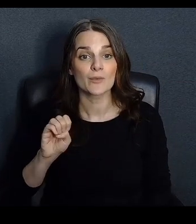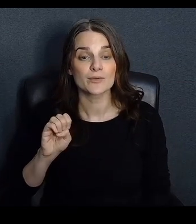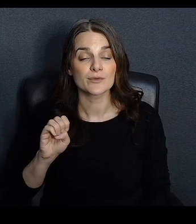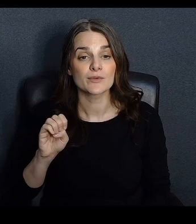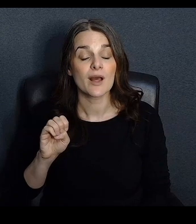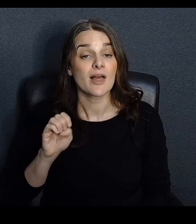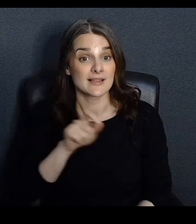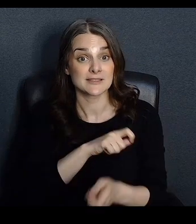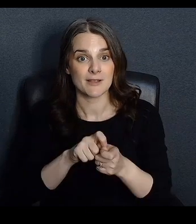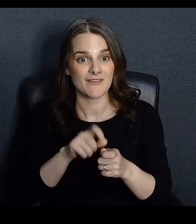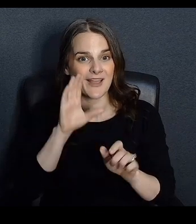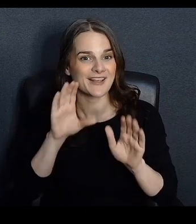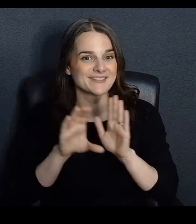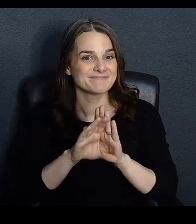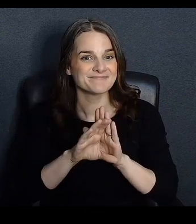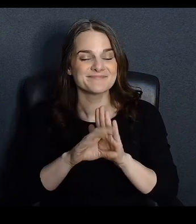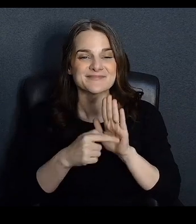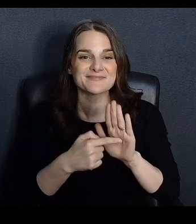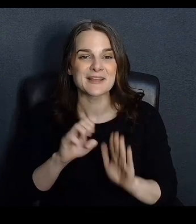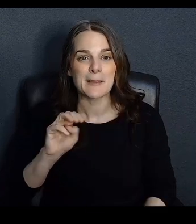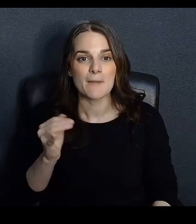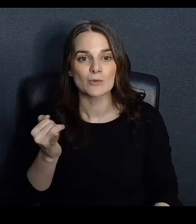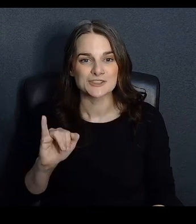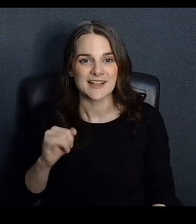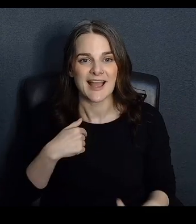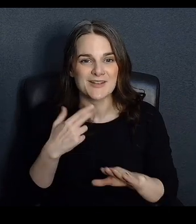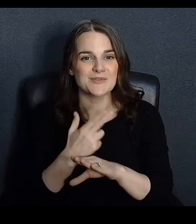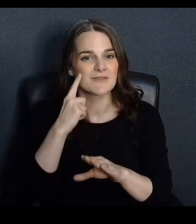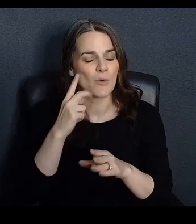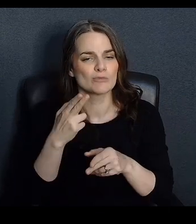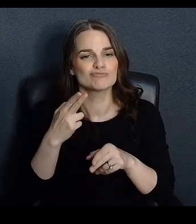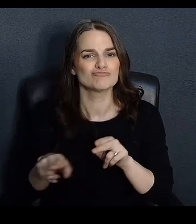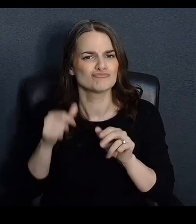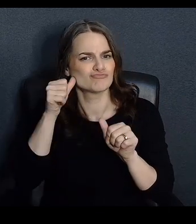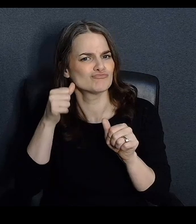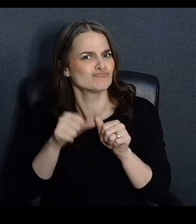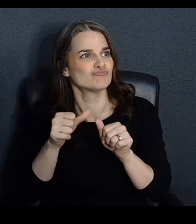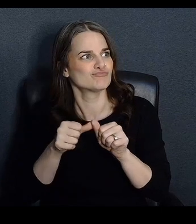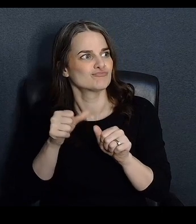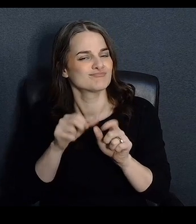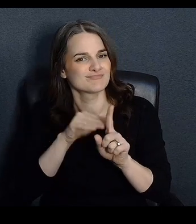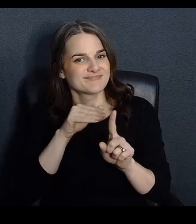to the specific emoji symbol that I personally use as a shorthand for those reminders.